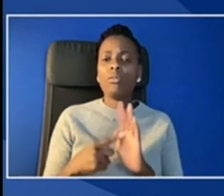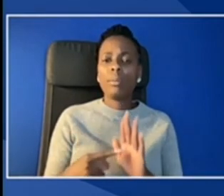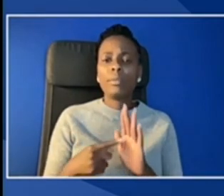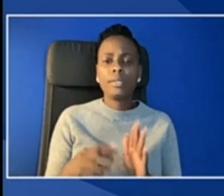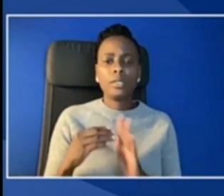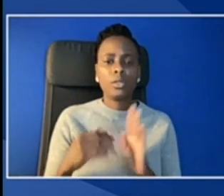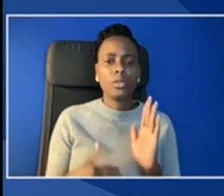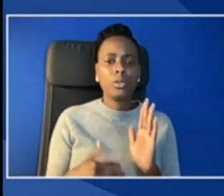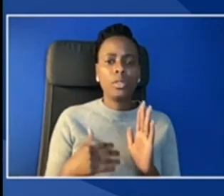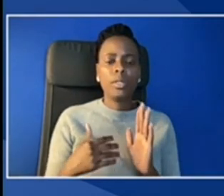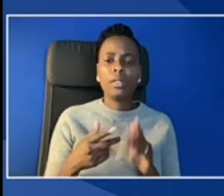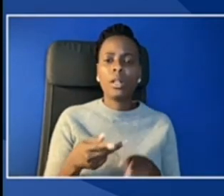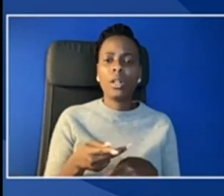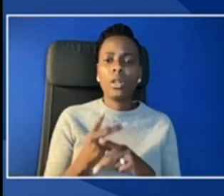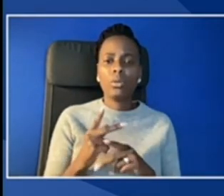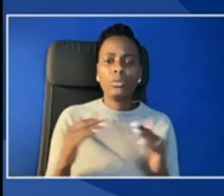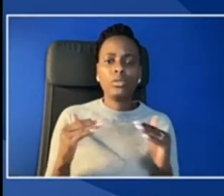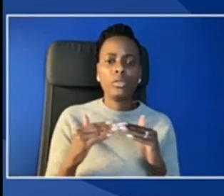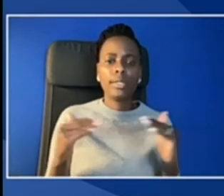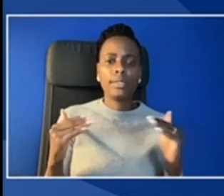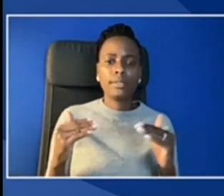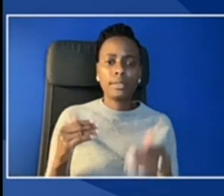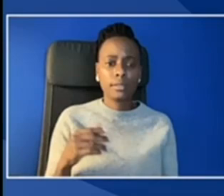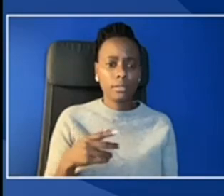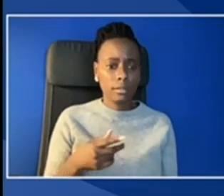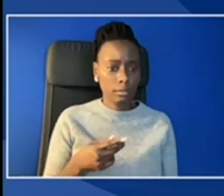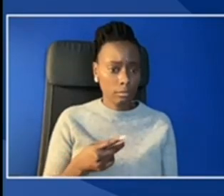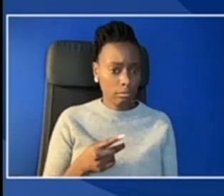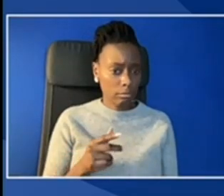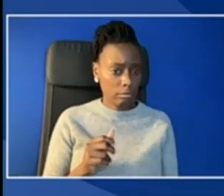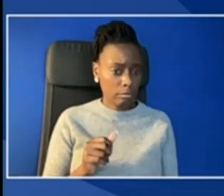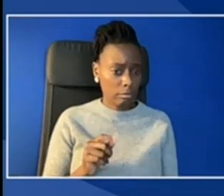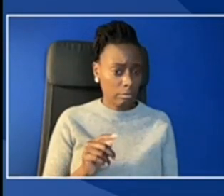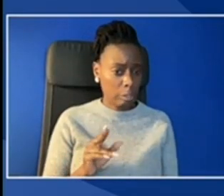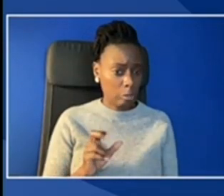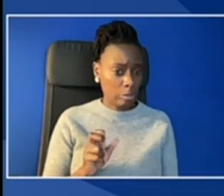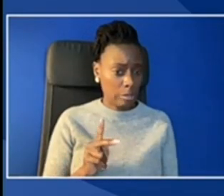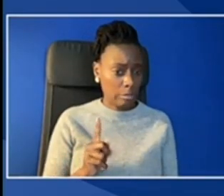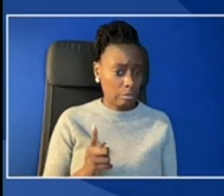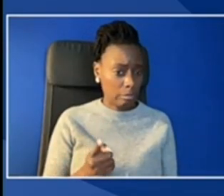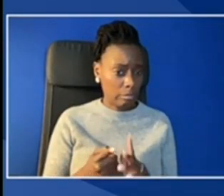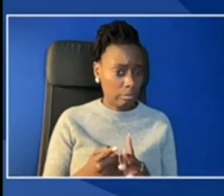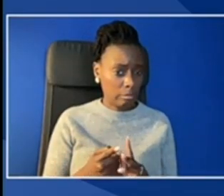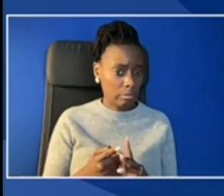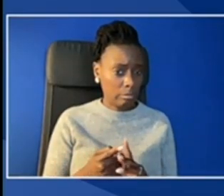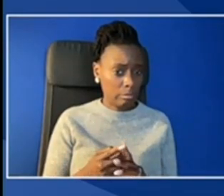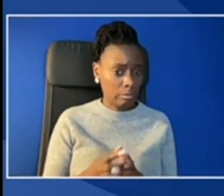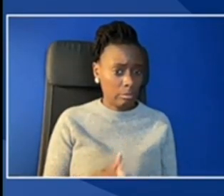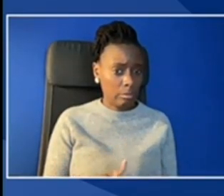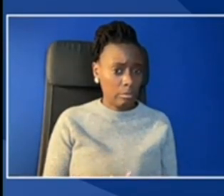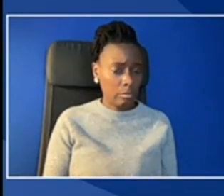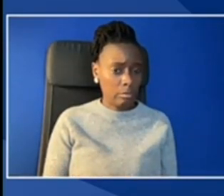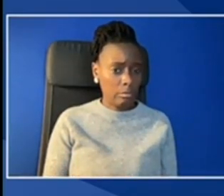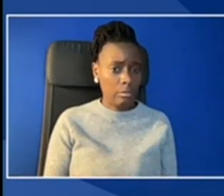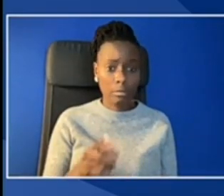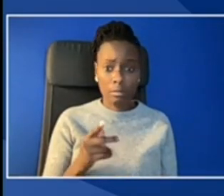Patrick, can you hear me? Oh . Patrick, can you hear me?